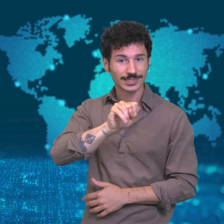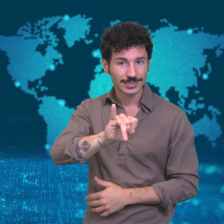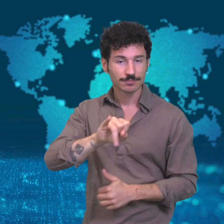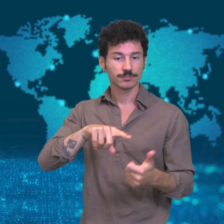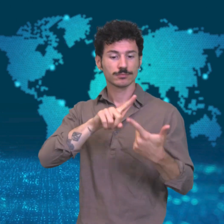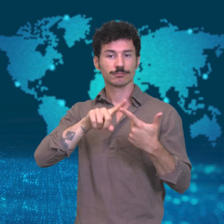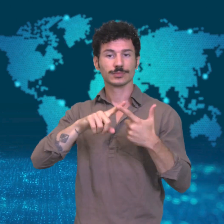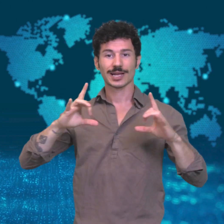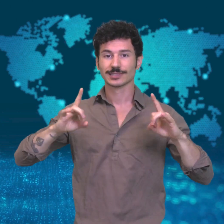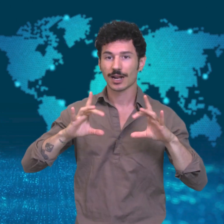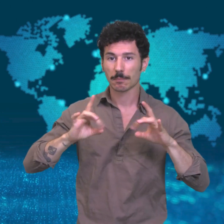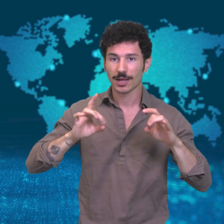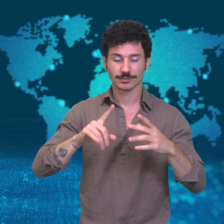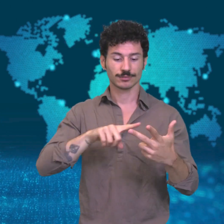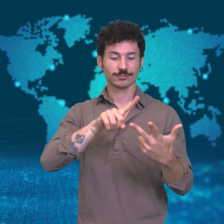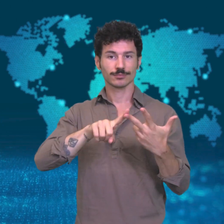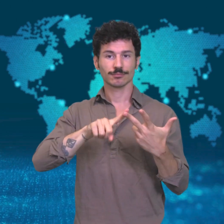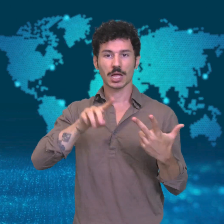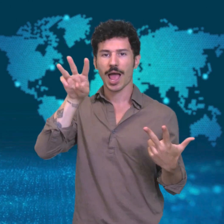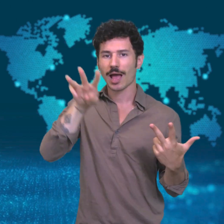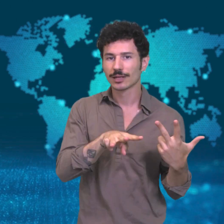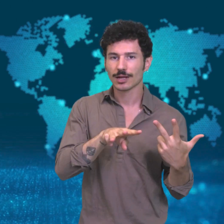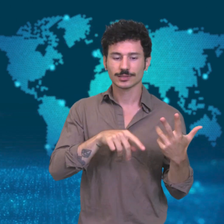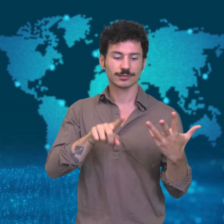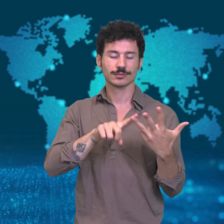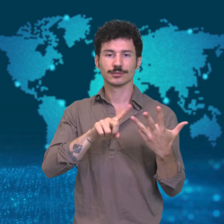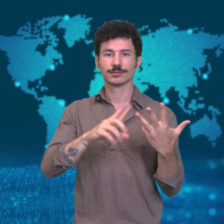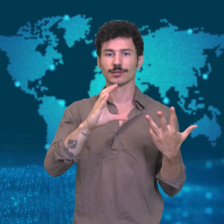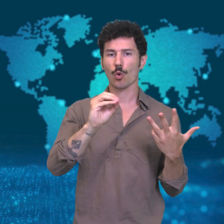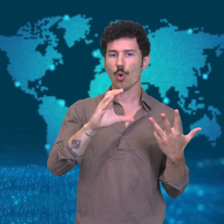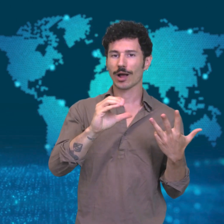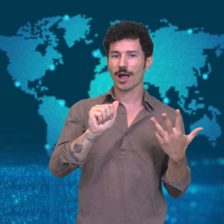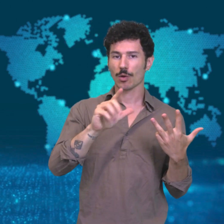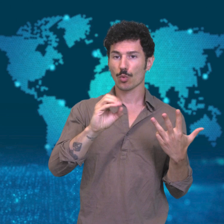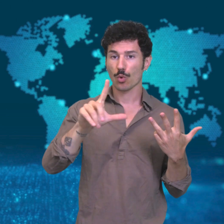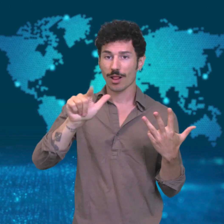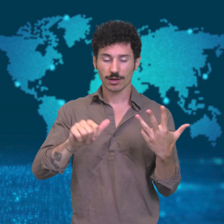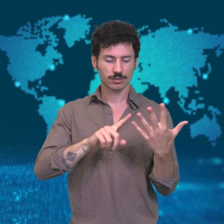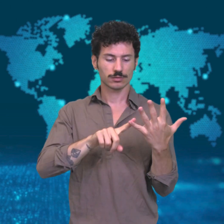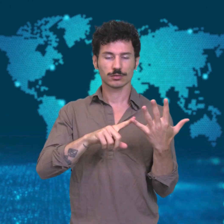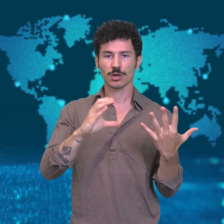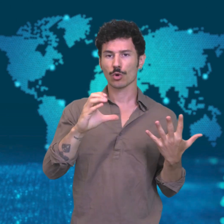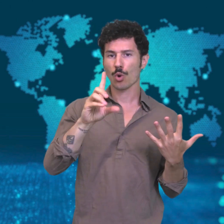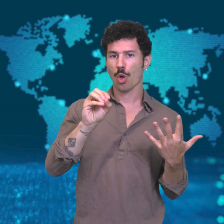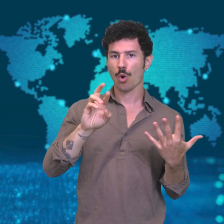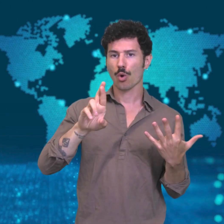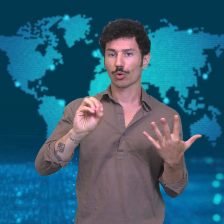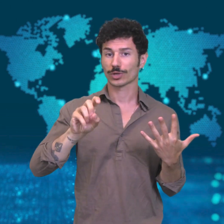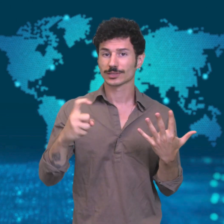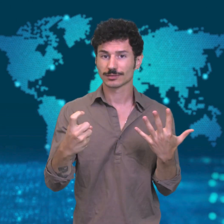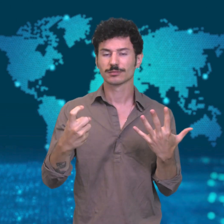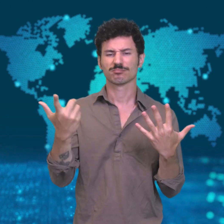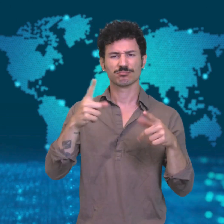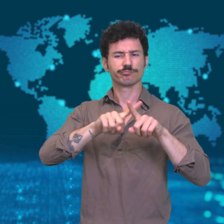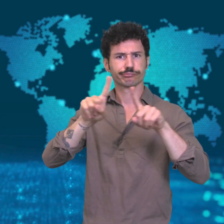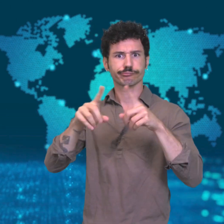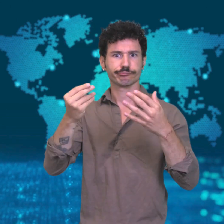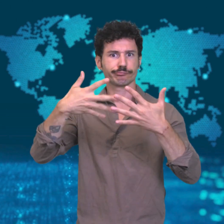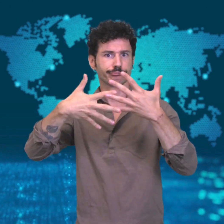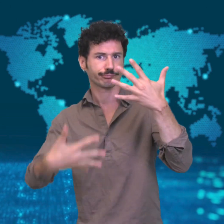These advertisers include major brands such as Pepsi, Starbucks,